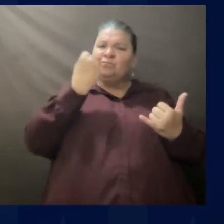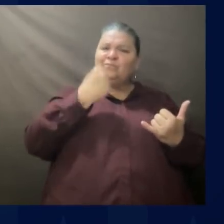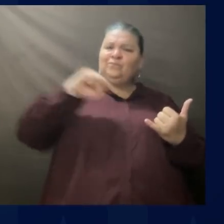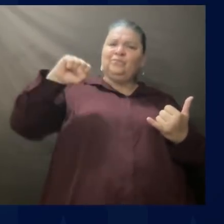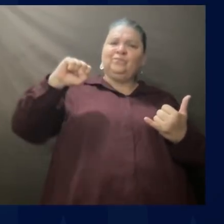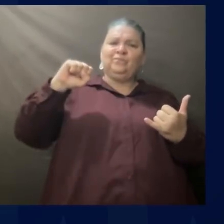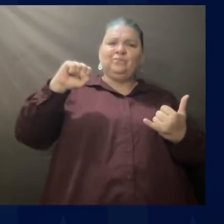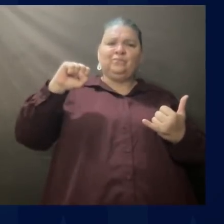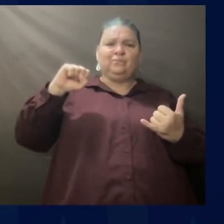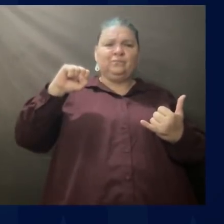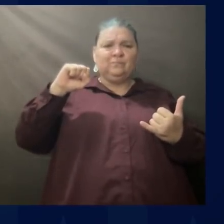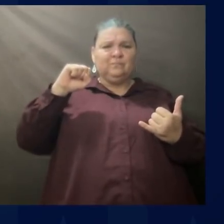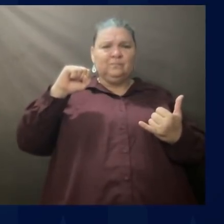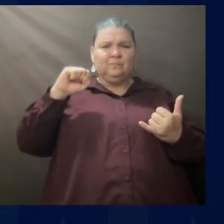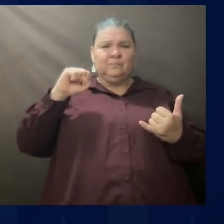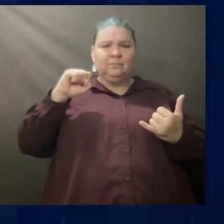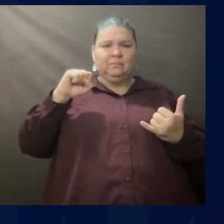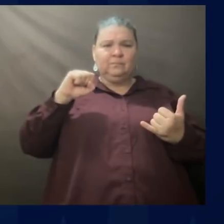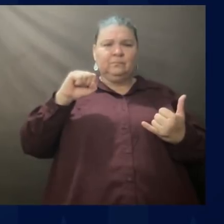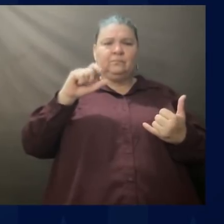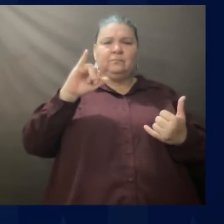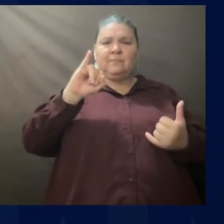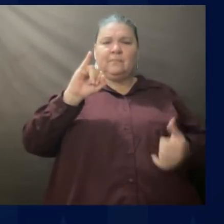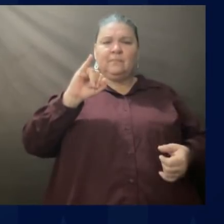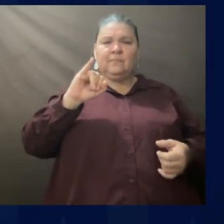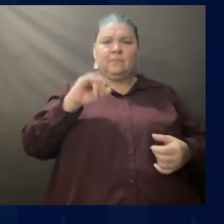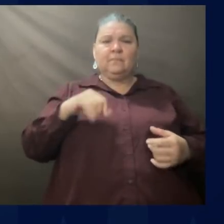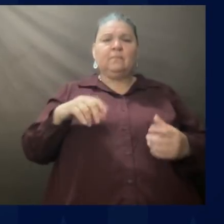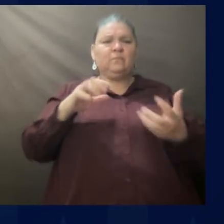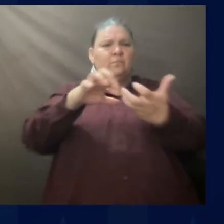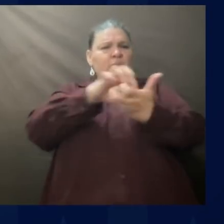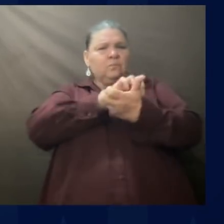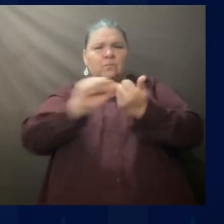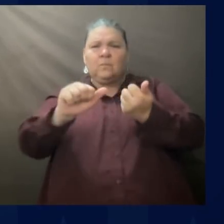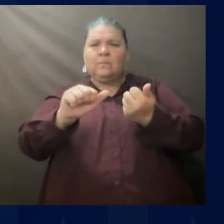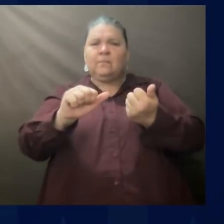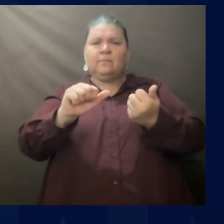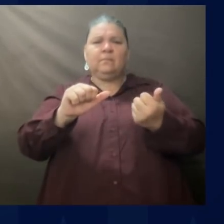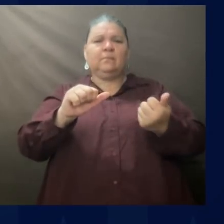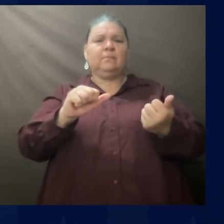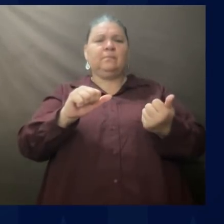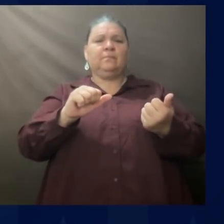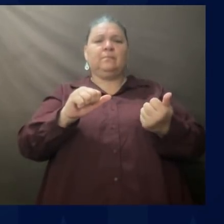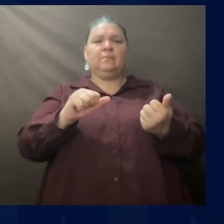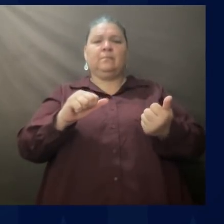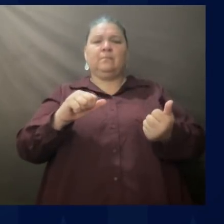Their freedom is under attack. And so is the international order rooted in the rules